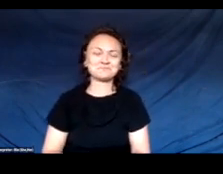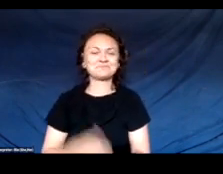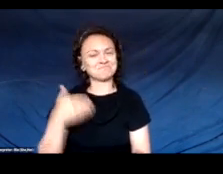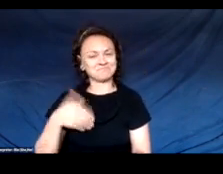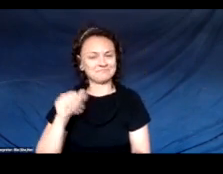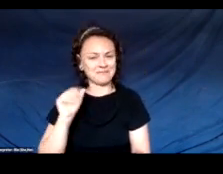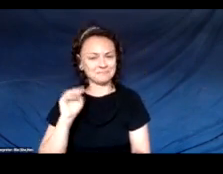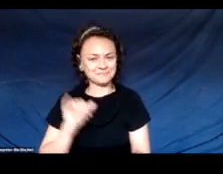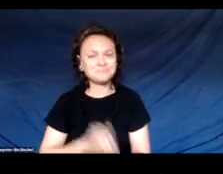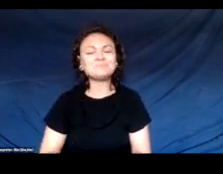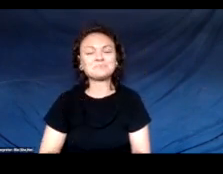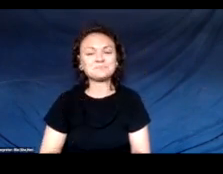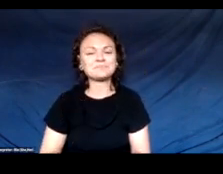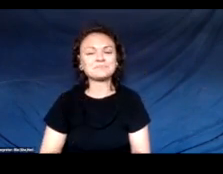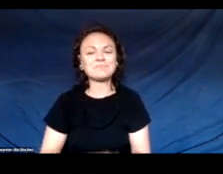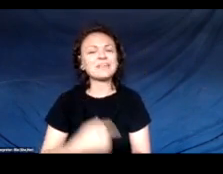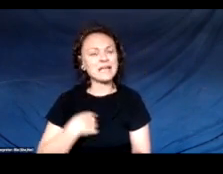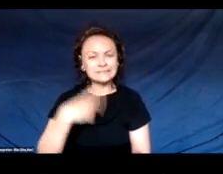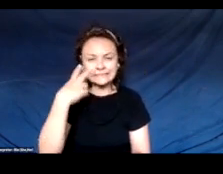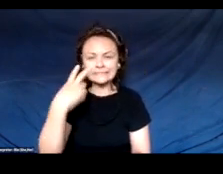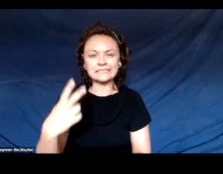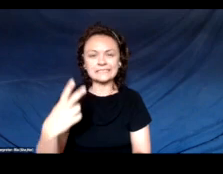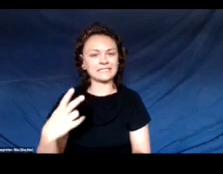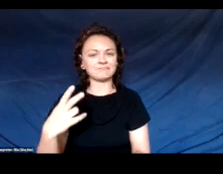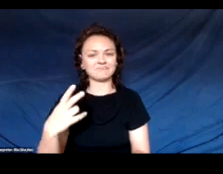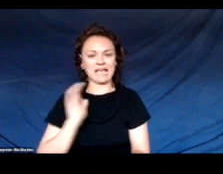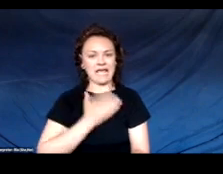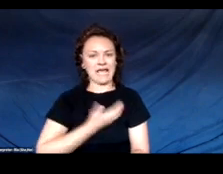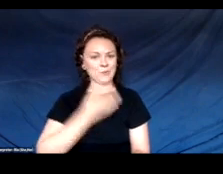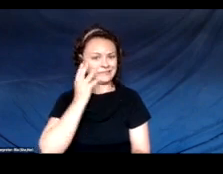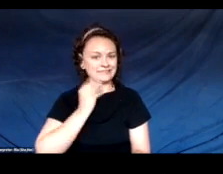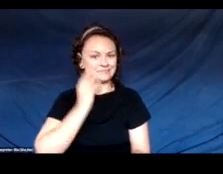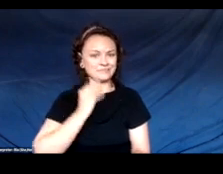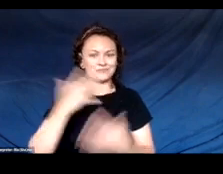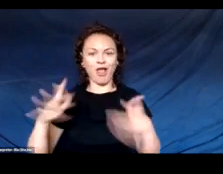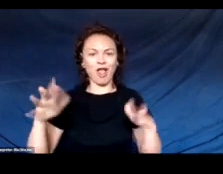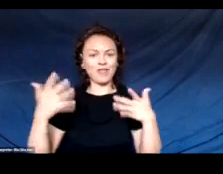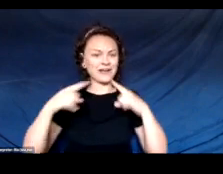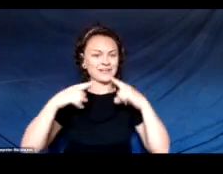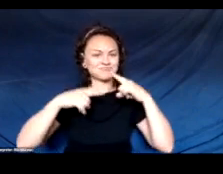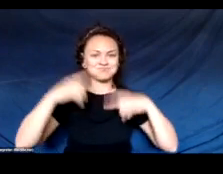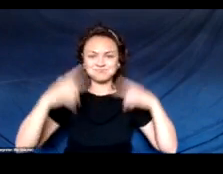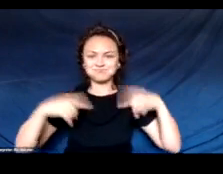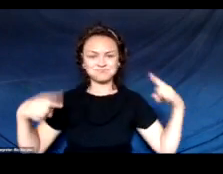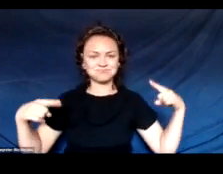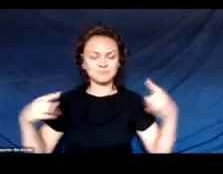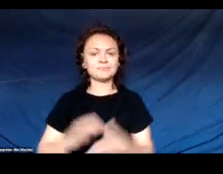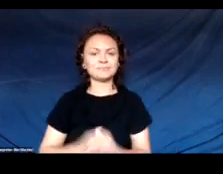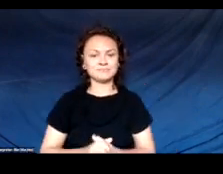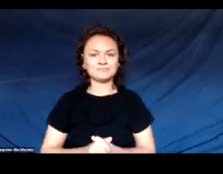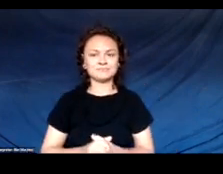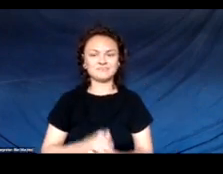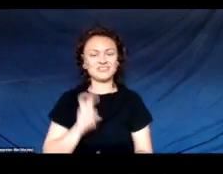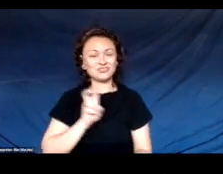see the diversity of our experience, the journey of different kind of immigrants.